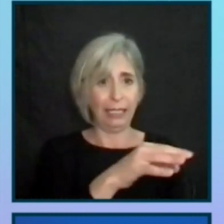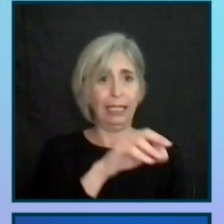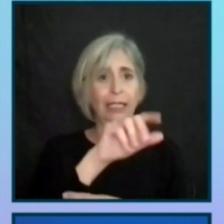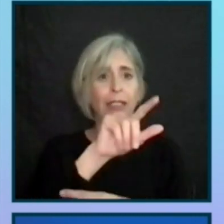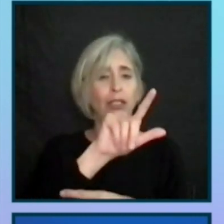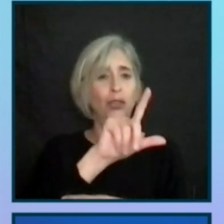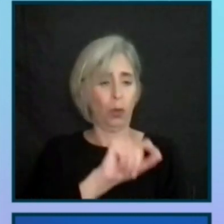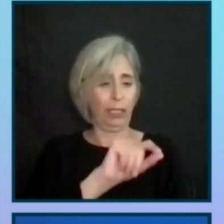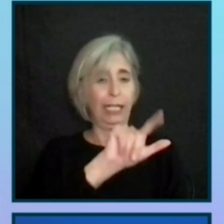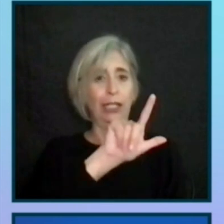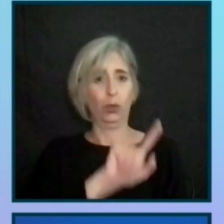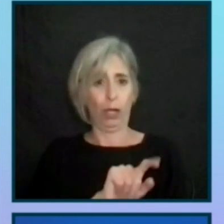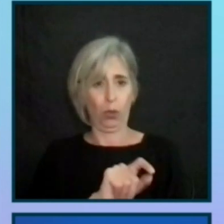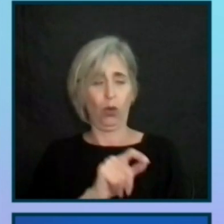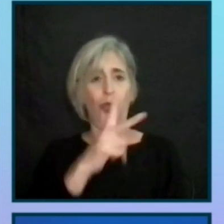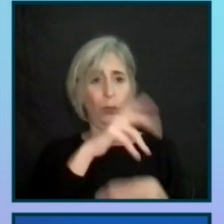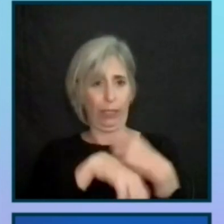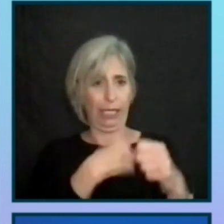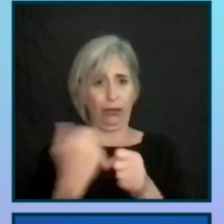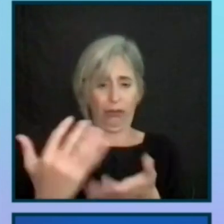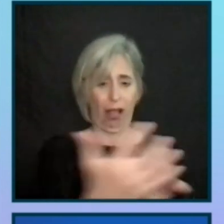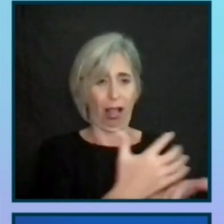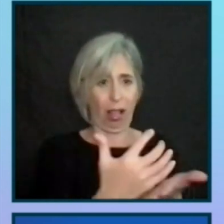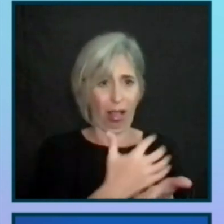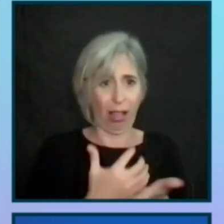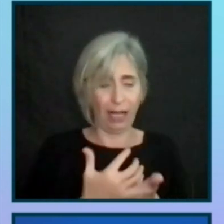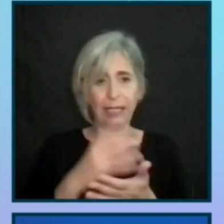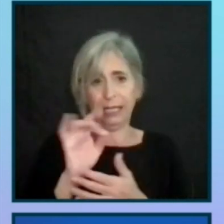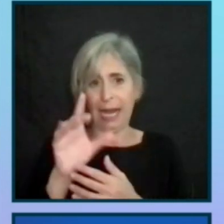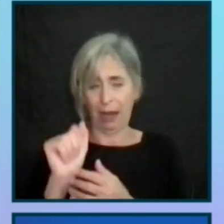And the percentage of pages with detectable WCAG,